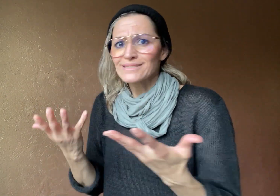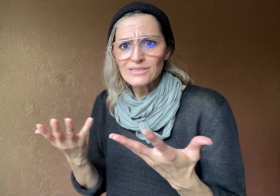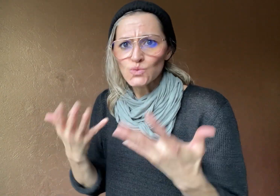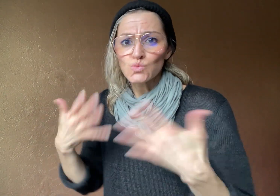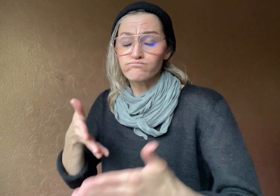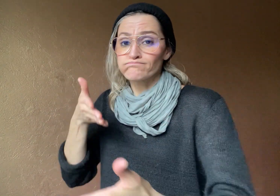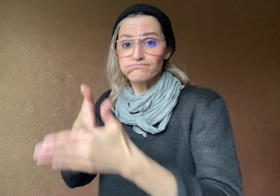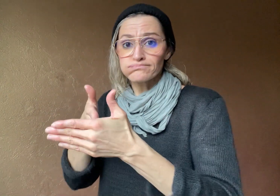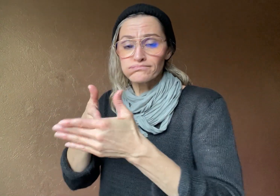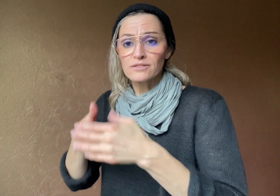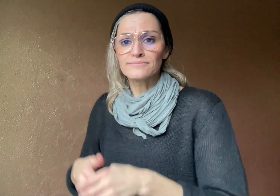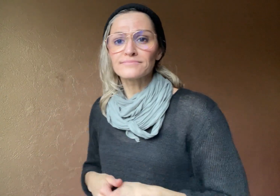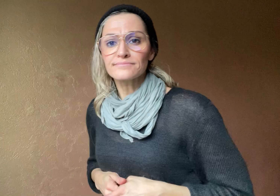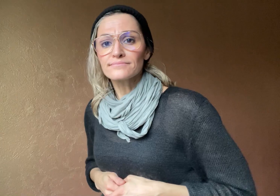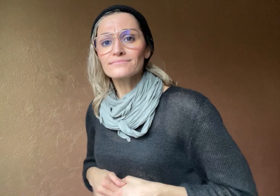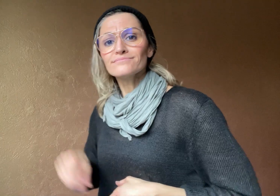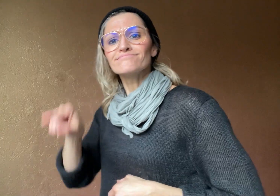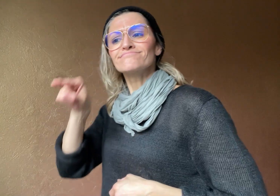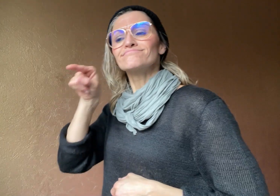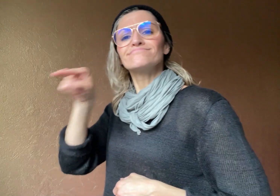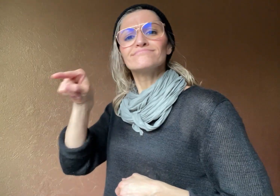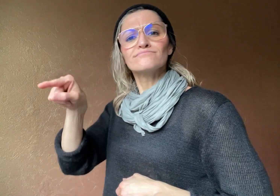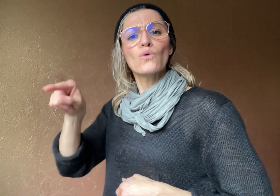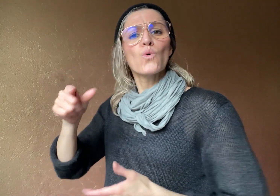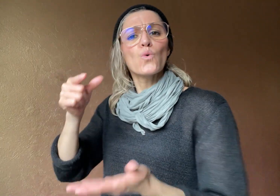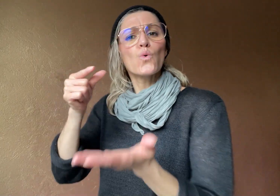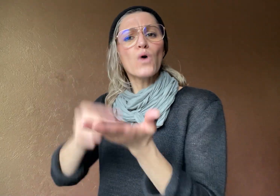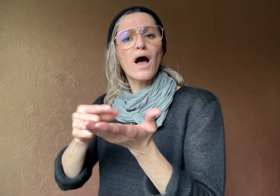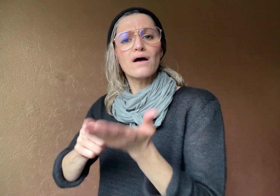understand Deaf culture.